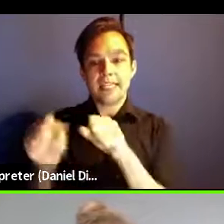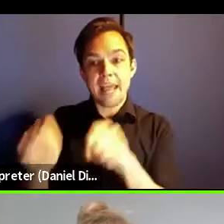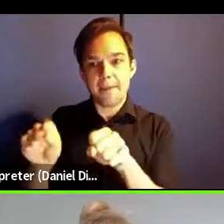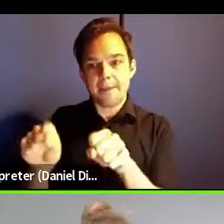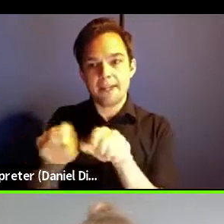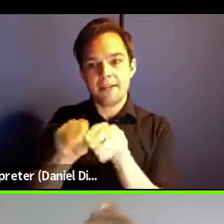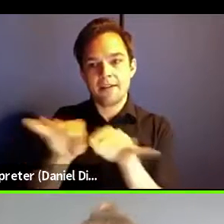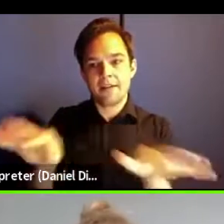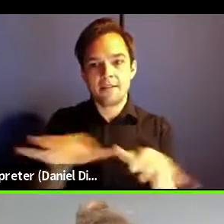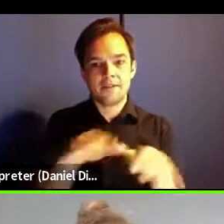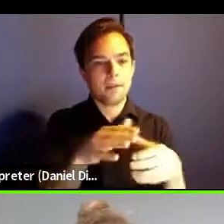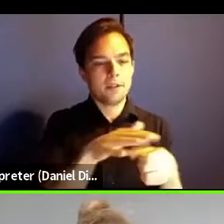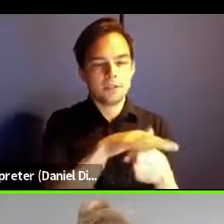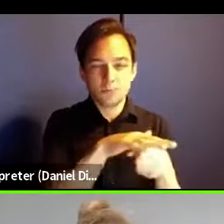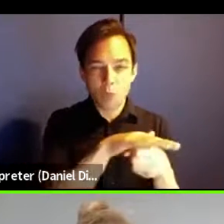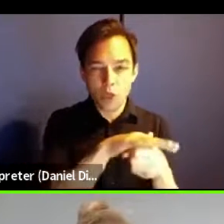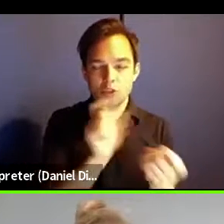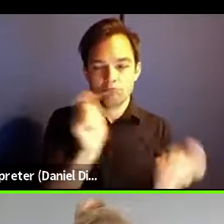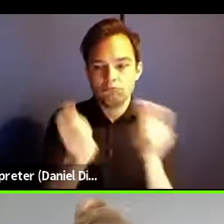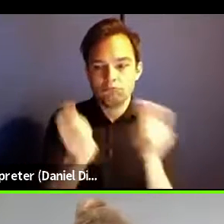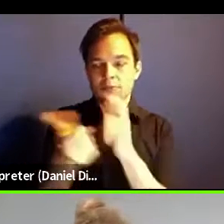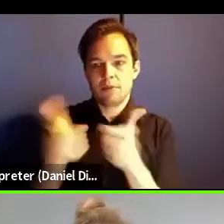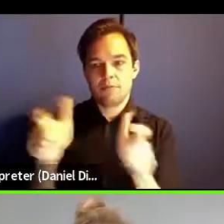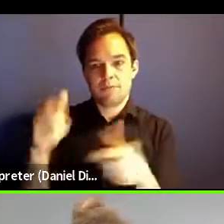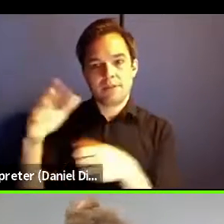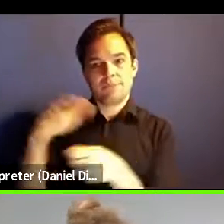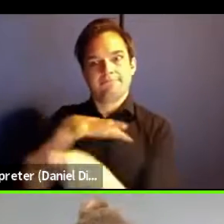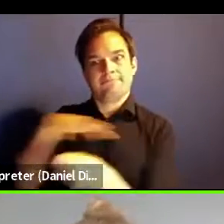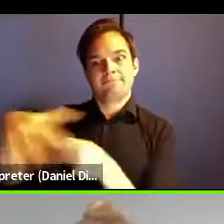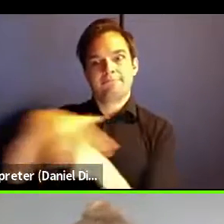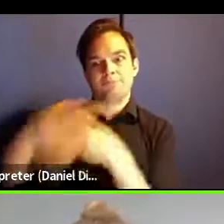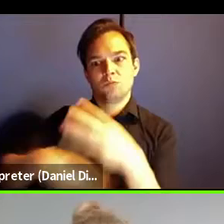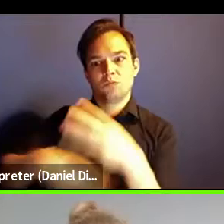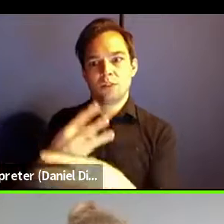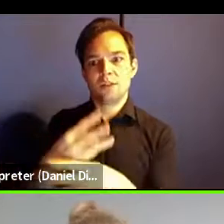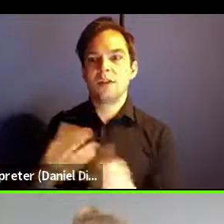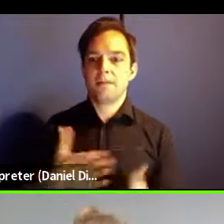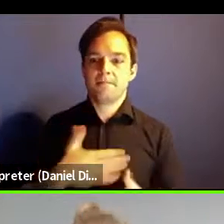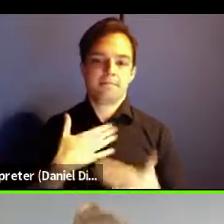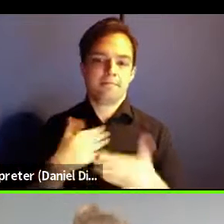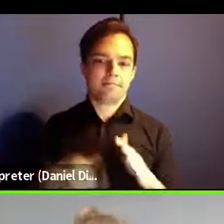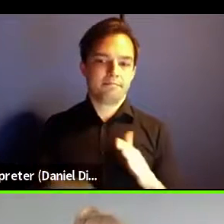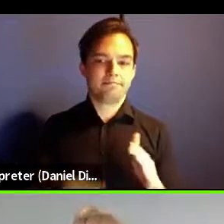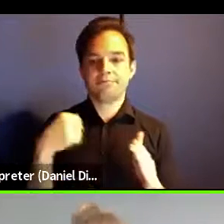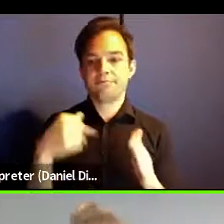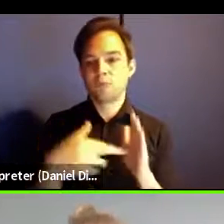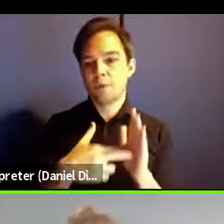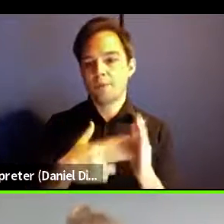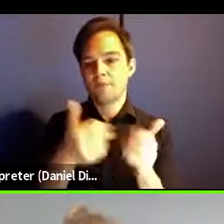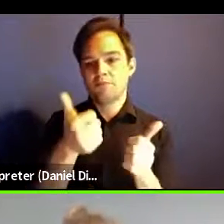Because I do not underestimate the fact that we've had representation for nearly every country that we can imagine.